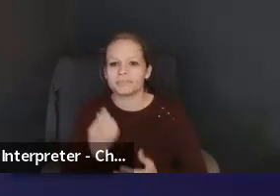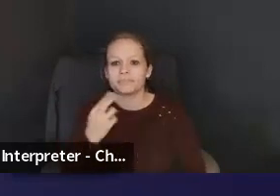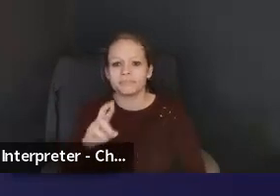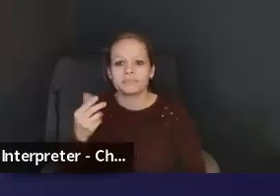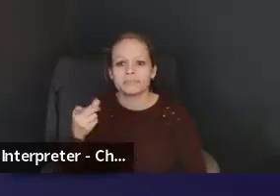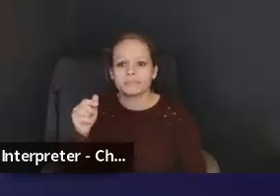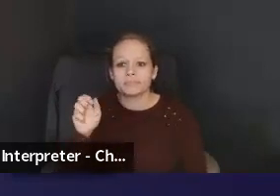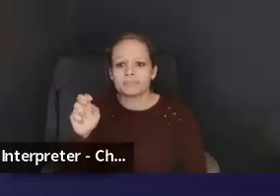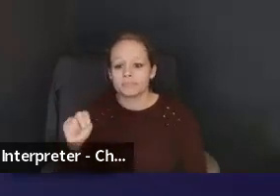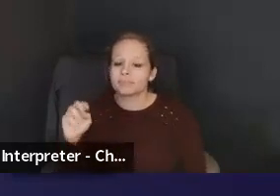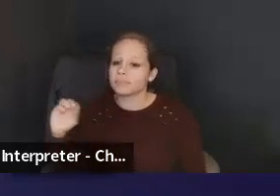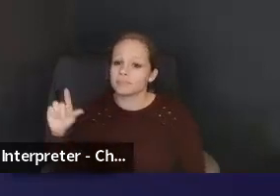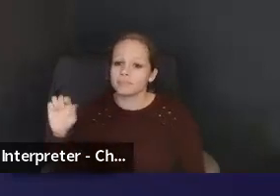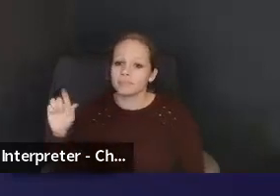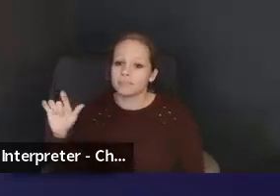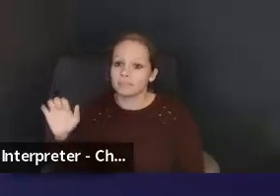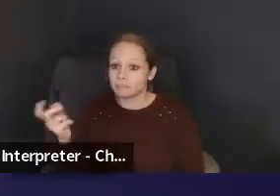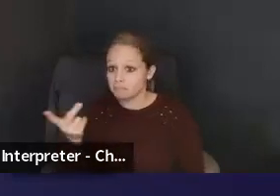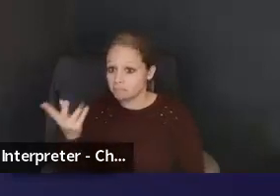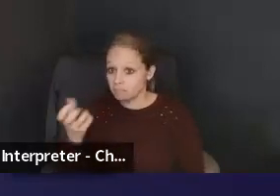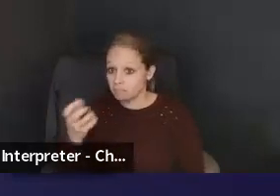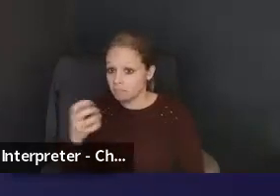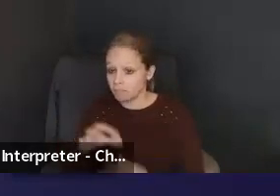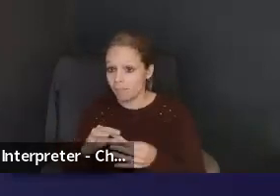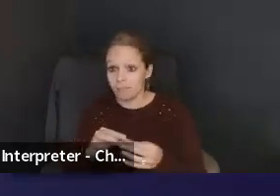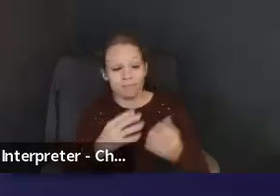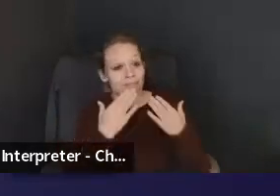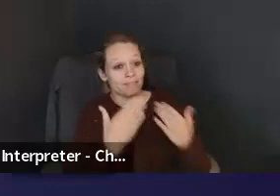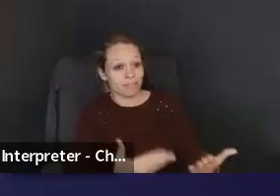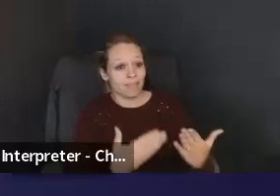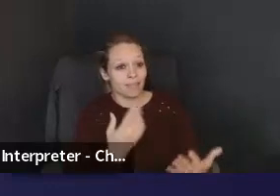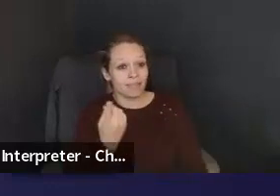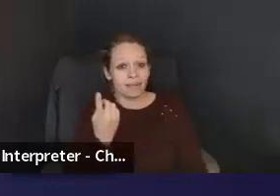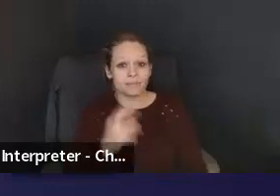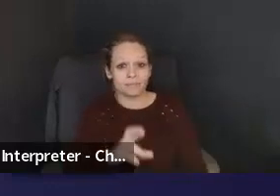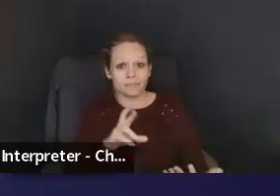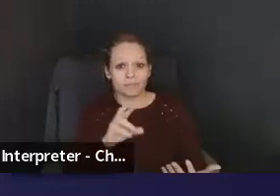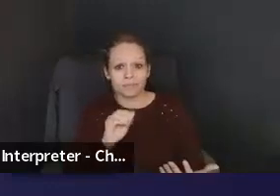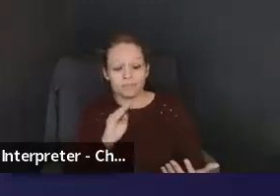anything to say in closing? Dr. Gooden: Thank you, Dr. Rumrill. I second what you said. Dr. Leslie: